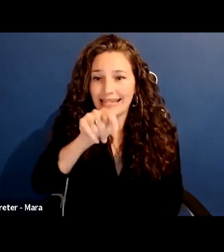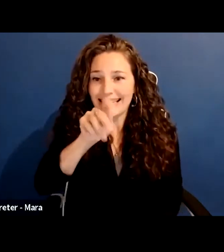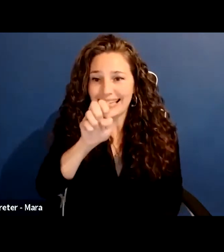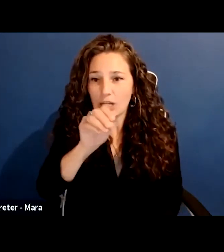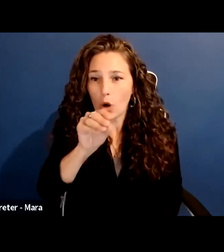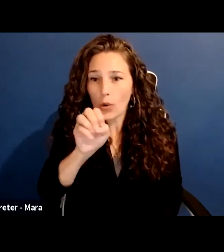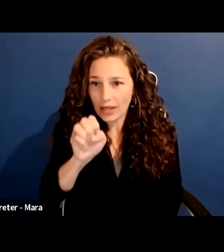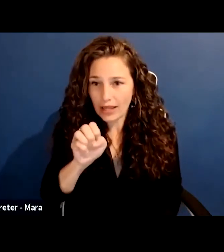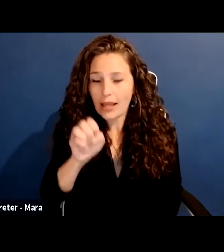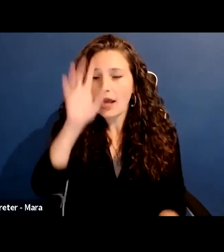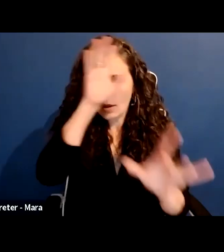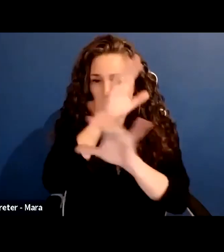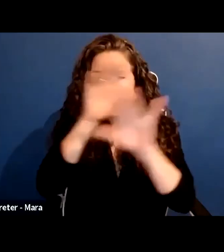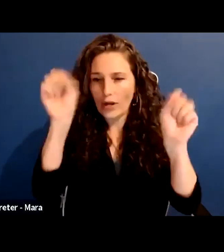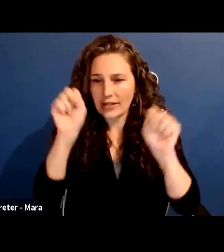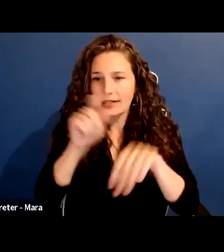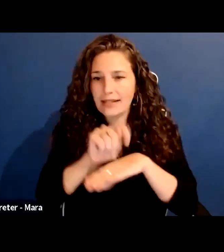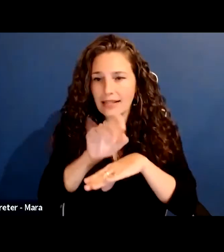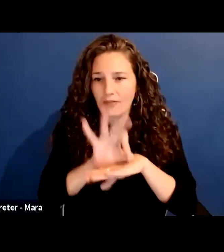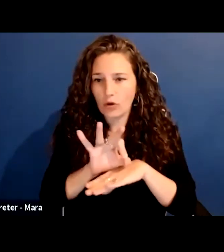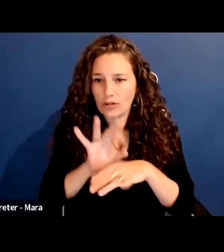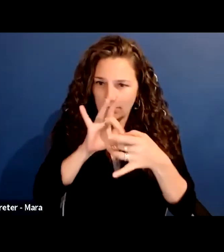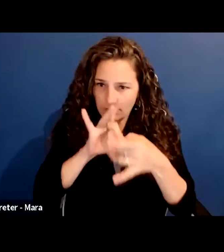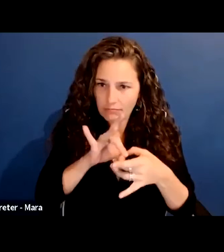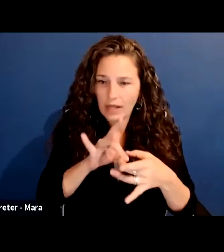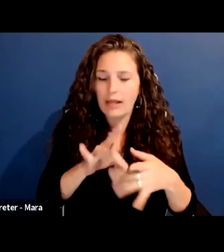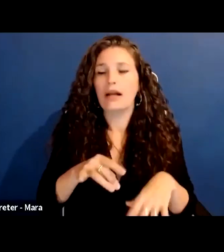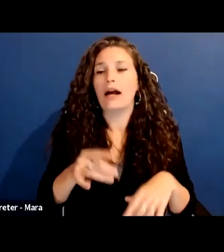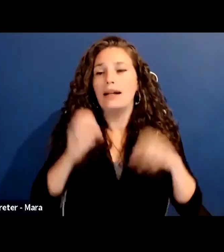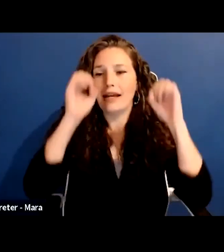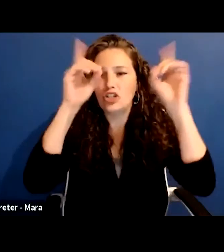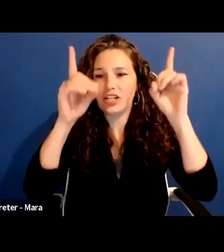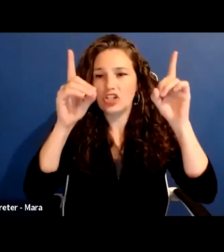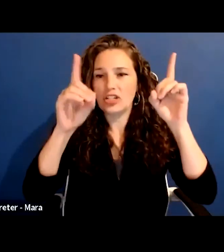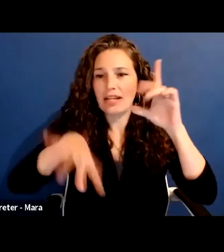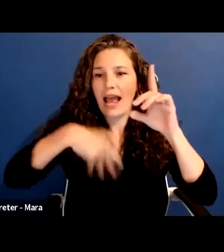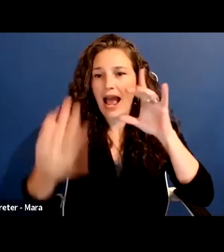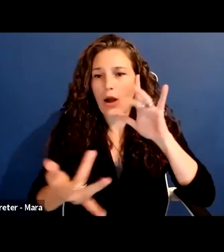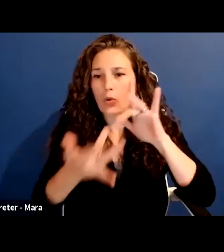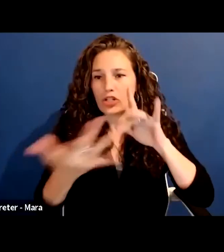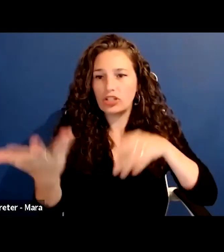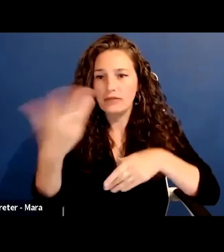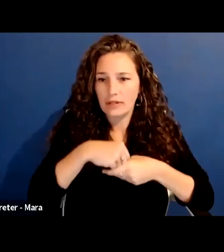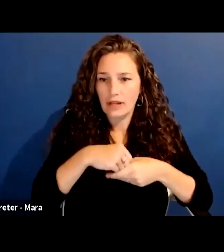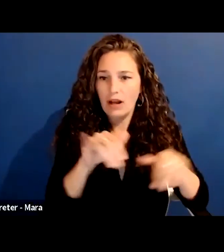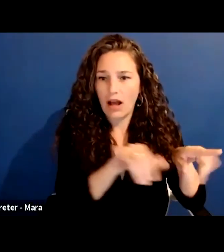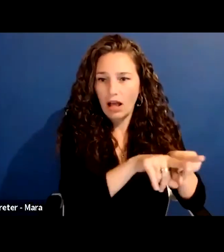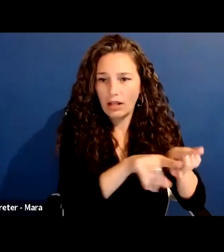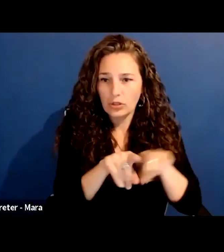President's Task Force on Education, Outreach and Engagement, and the SAG-AFTRA National Seniors Committee.